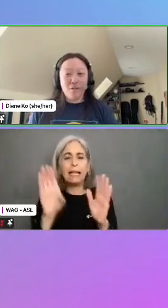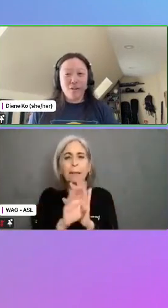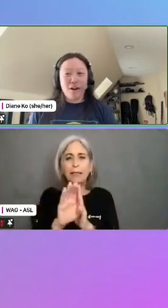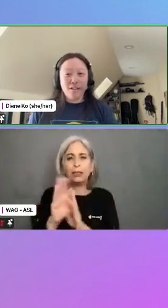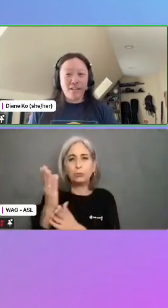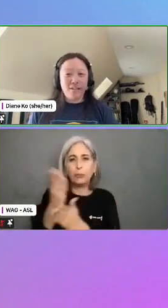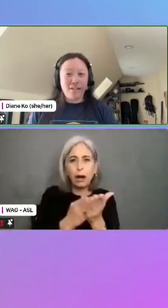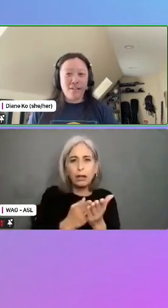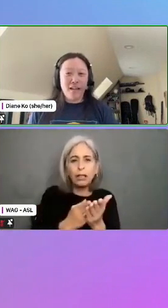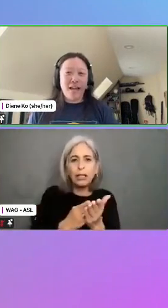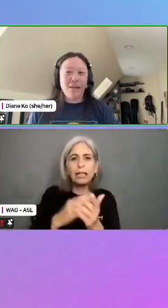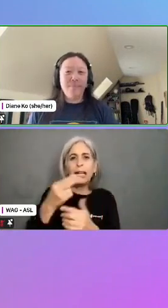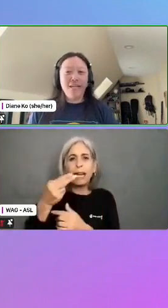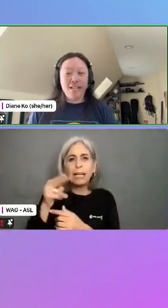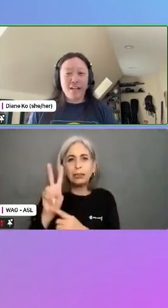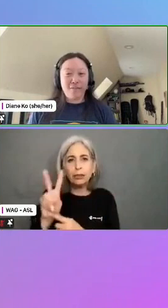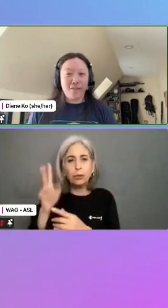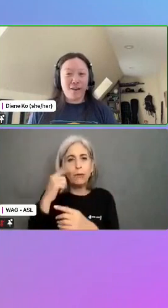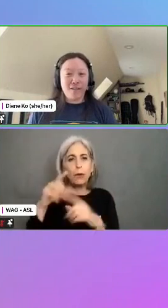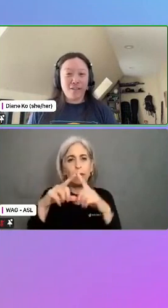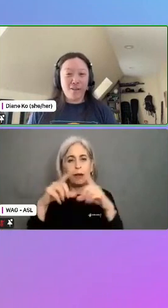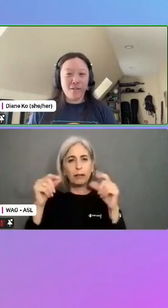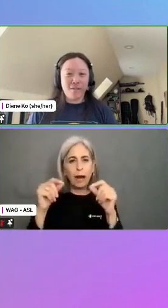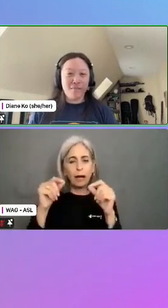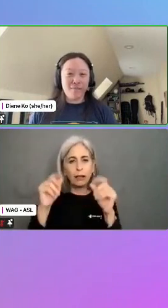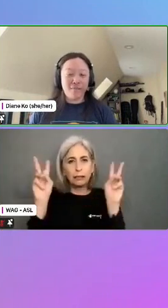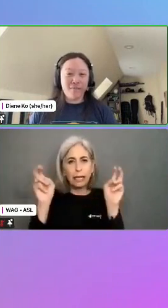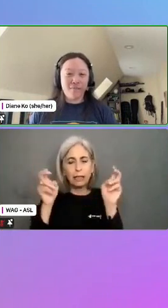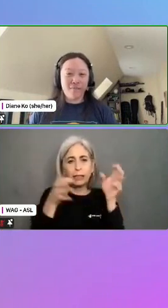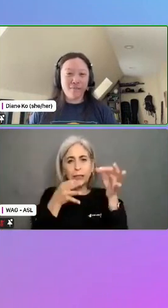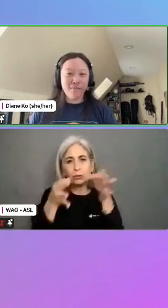prop and the function we can now check if there's a username error and then you